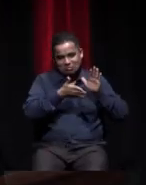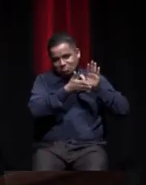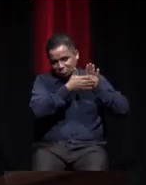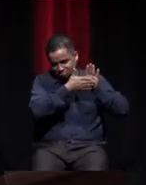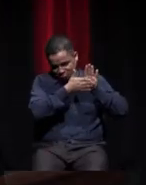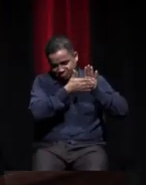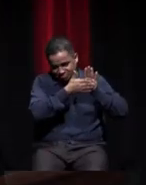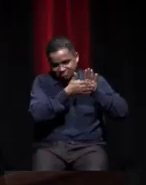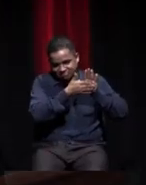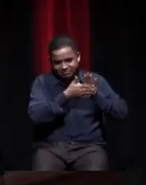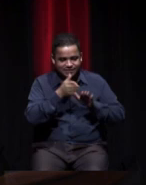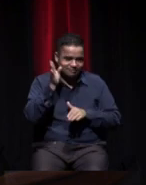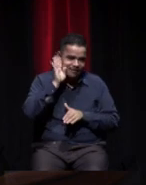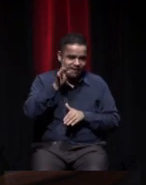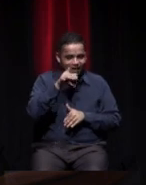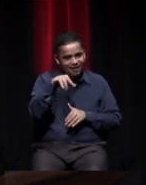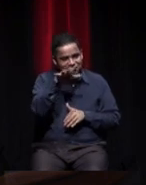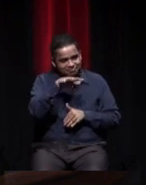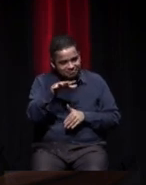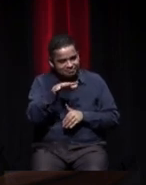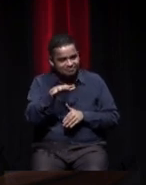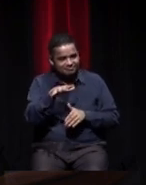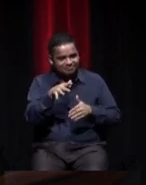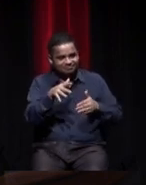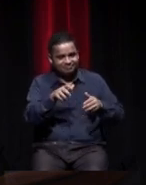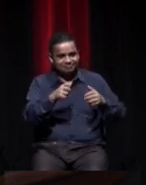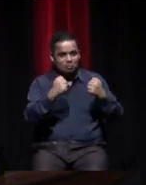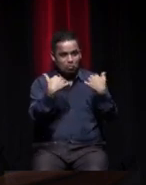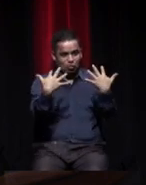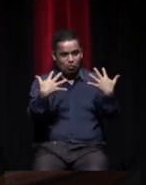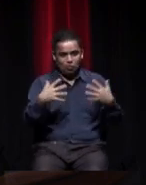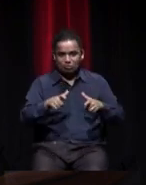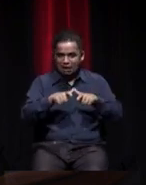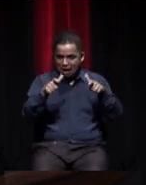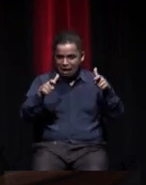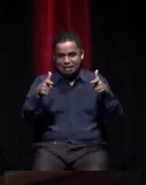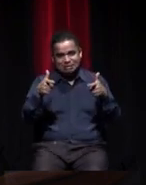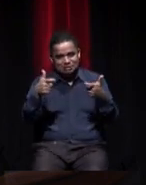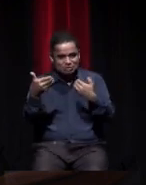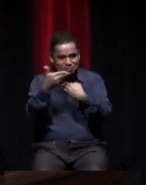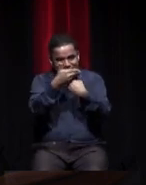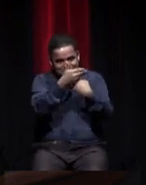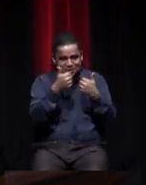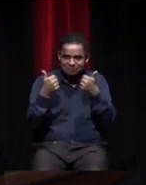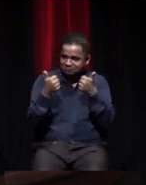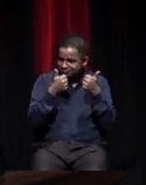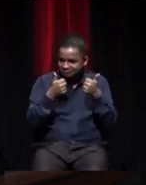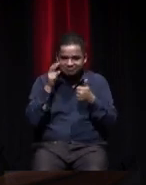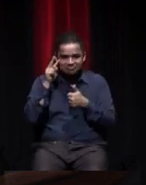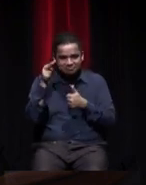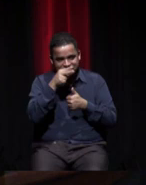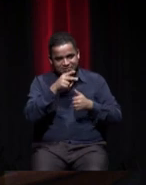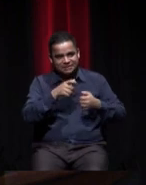It's nice to test it with a large and participative audience like the one I saw in the morning tables.